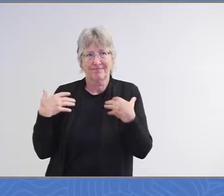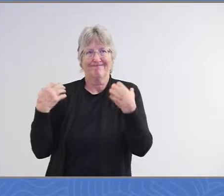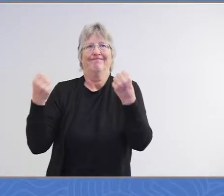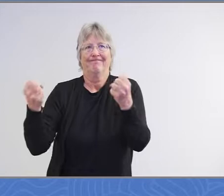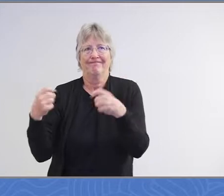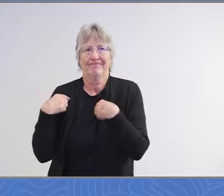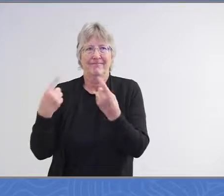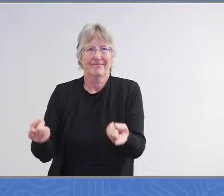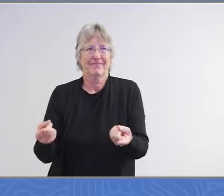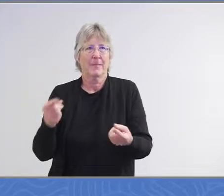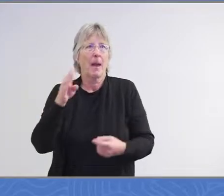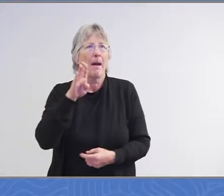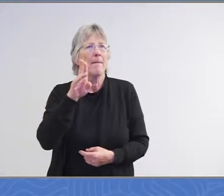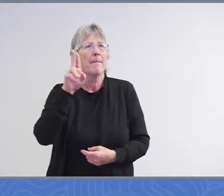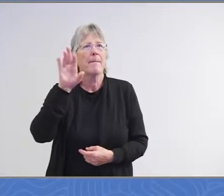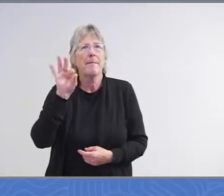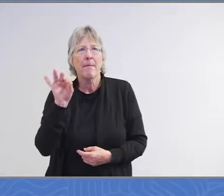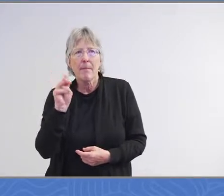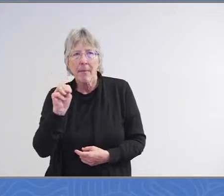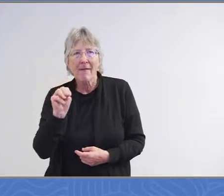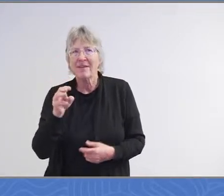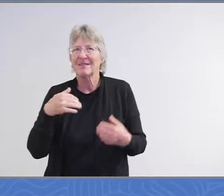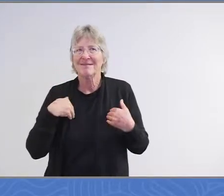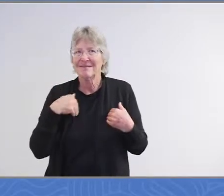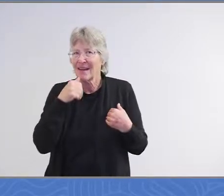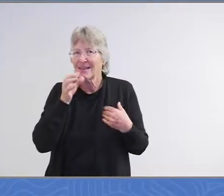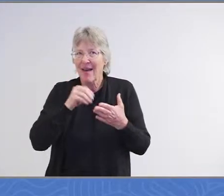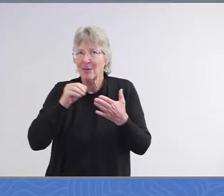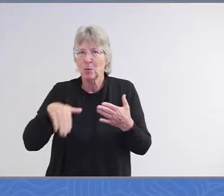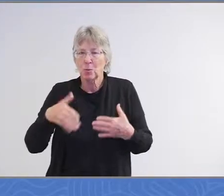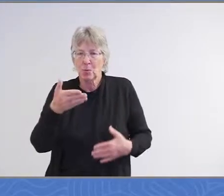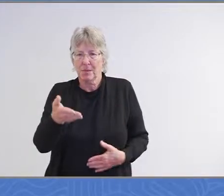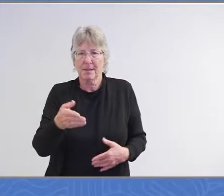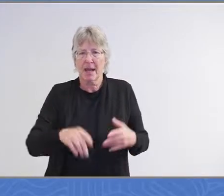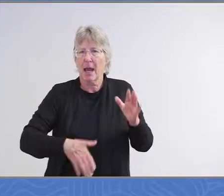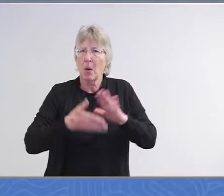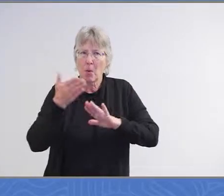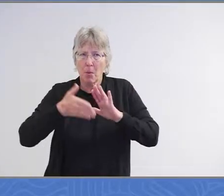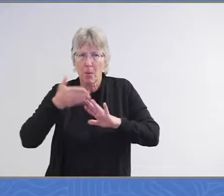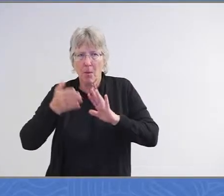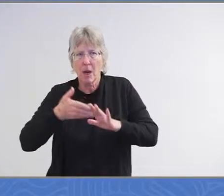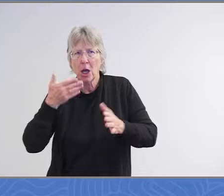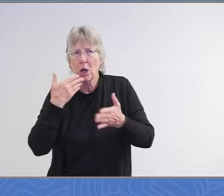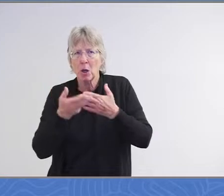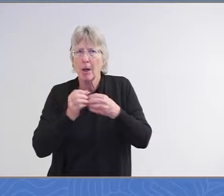Buffum does not have any students in person and it runs on a pretty good COVID protocol.